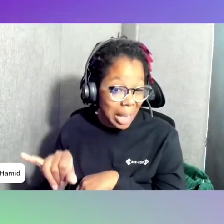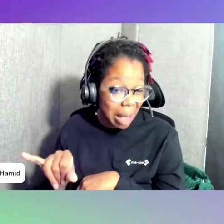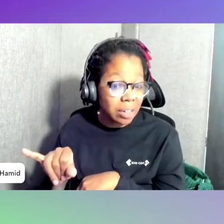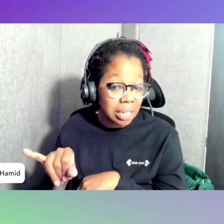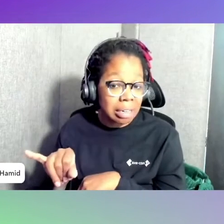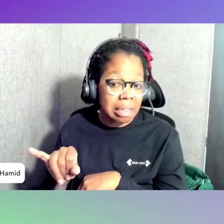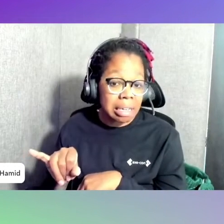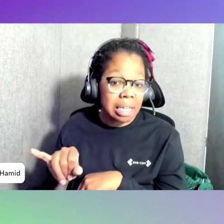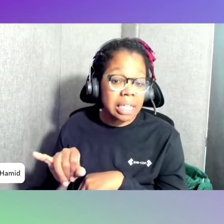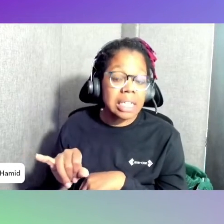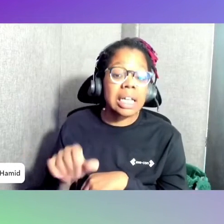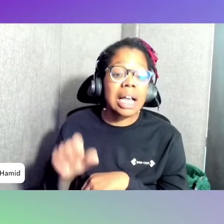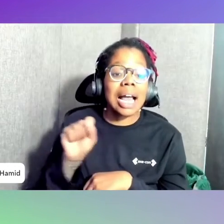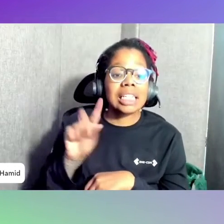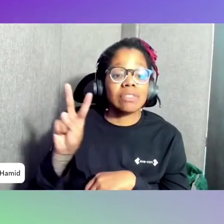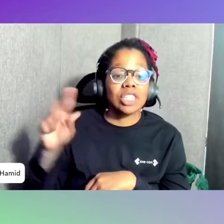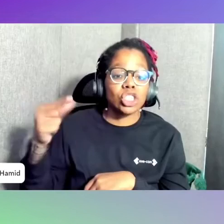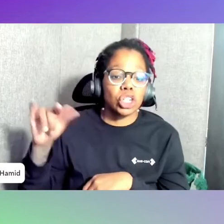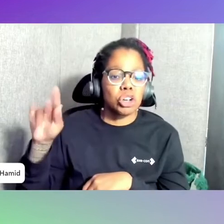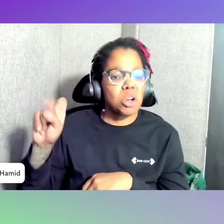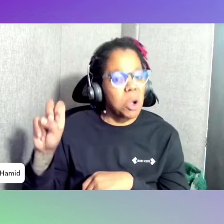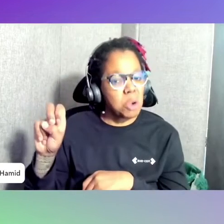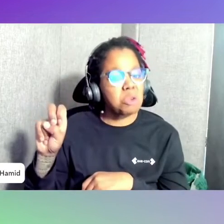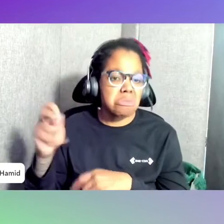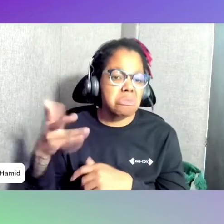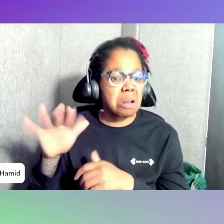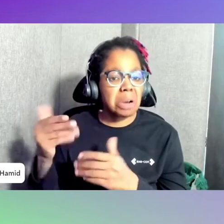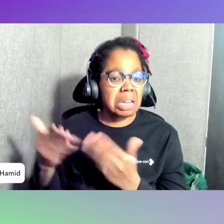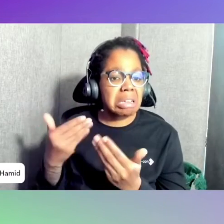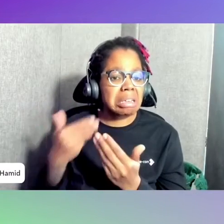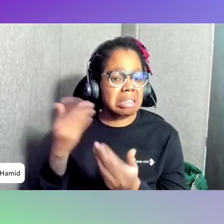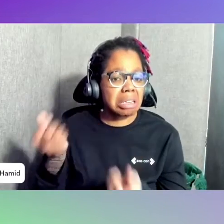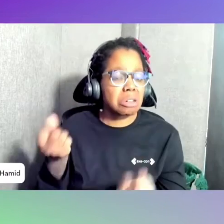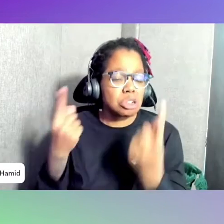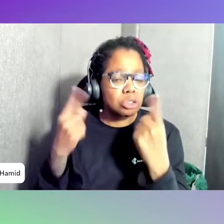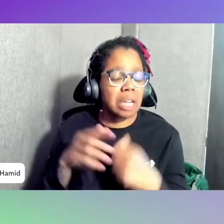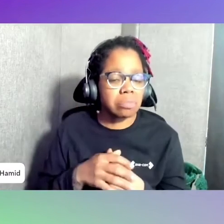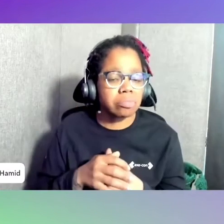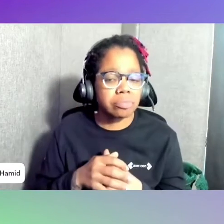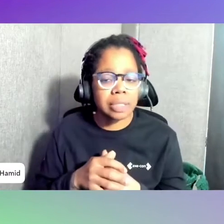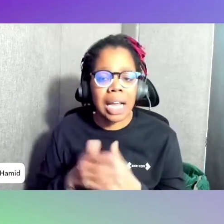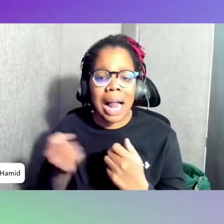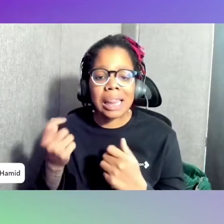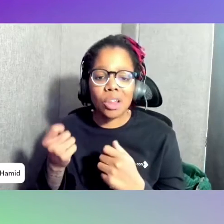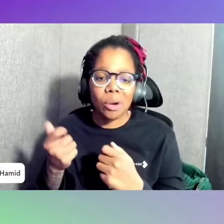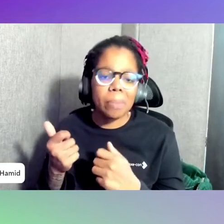it's all XML based, so if you understand HTML or CSS or